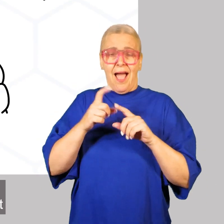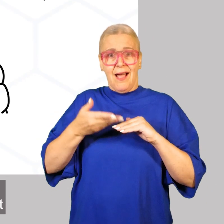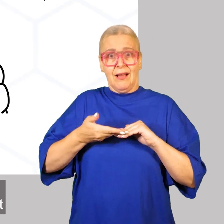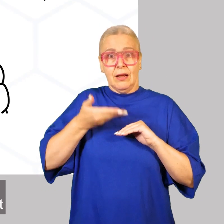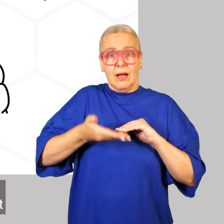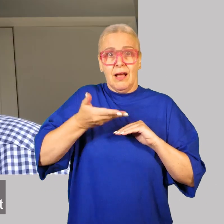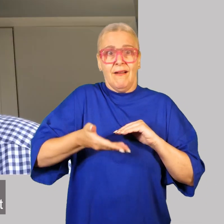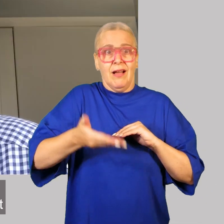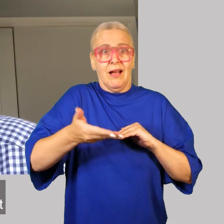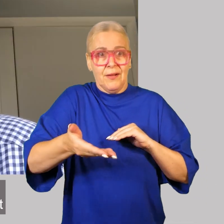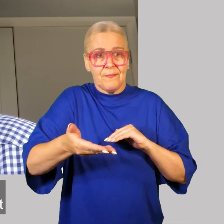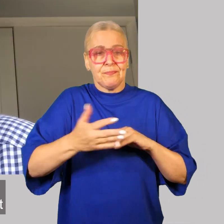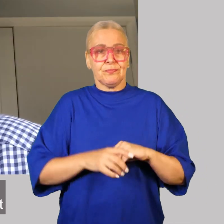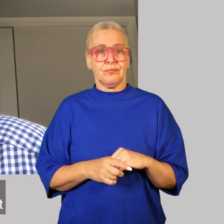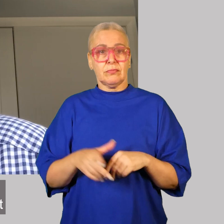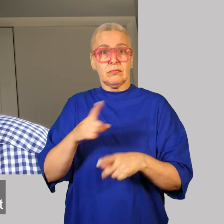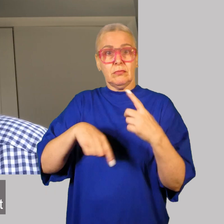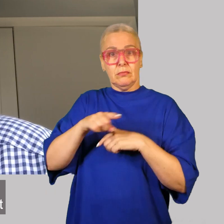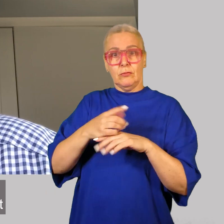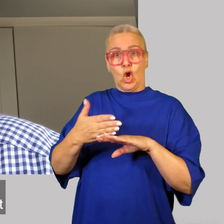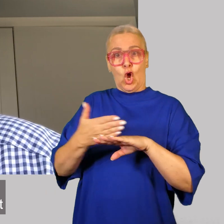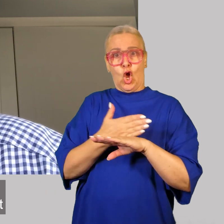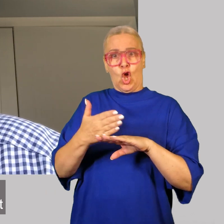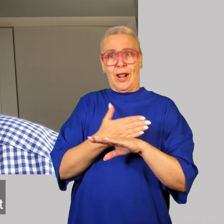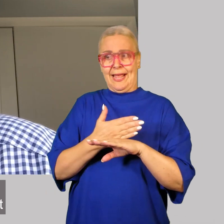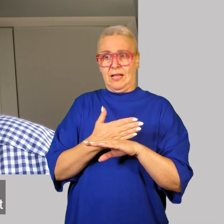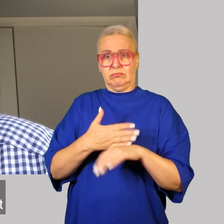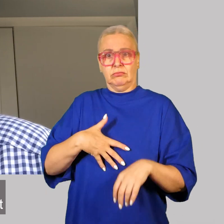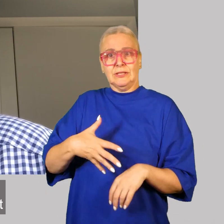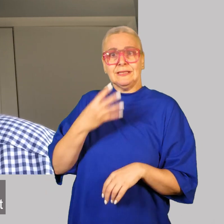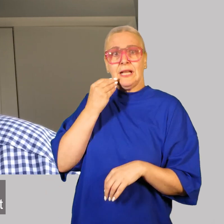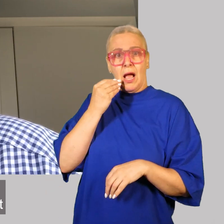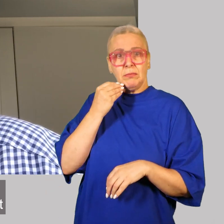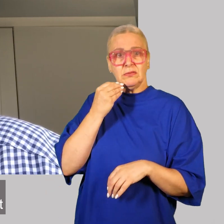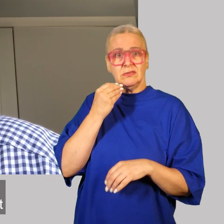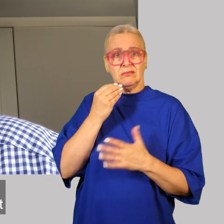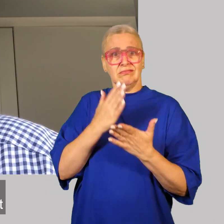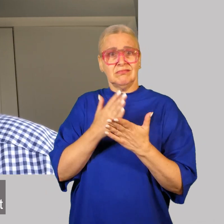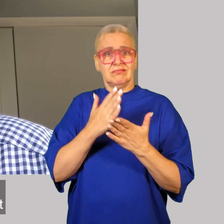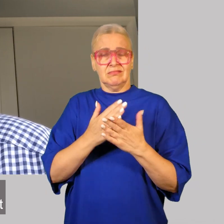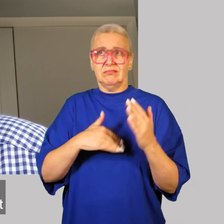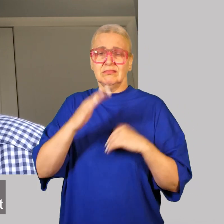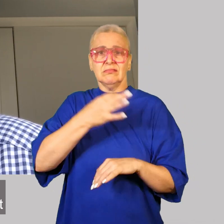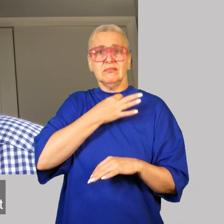Those with early hyperglycaemia, that is early gestational diabetes, are generally those at